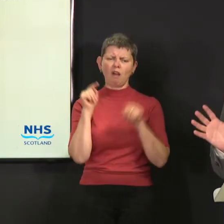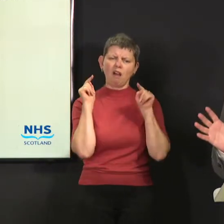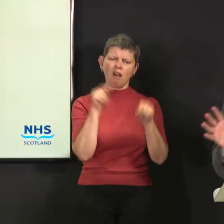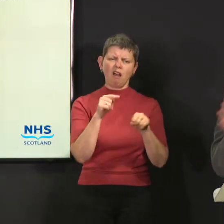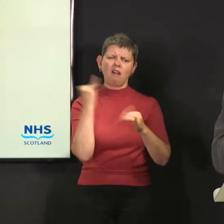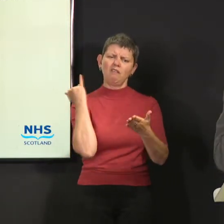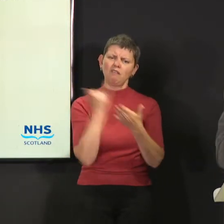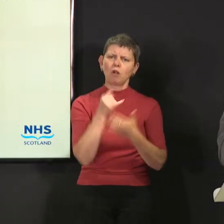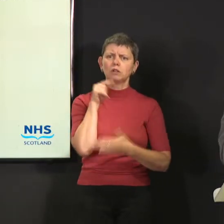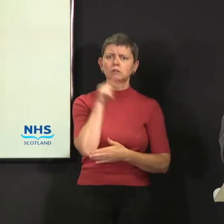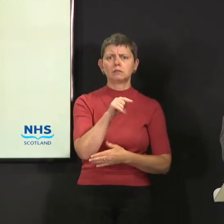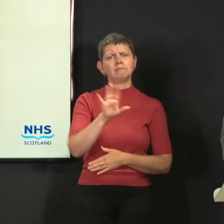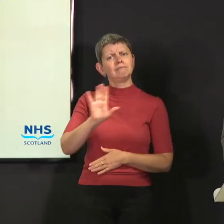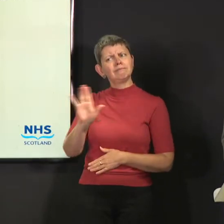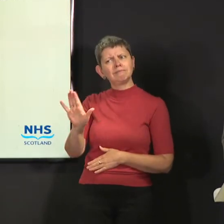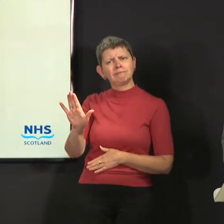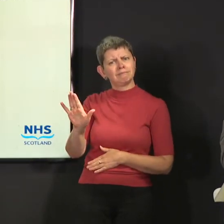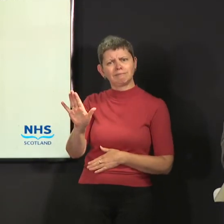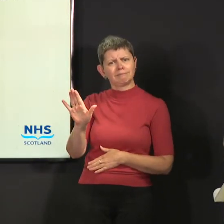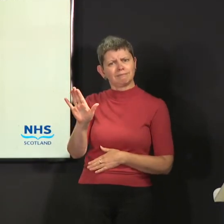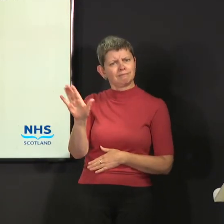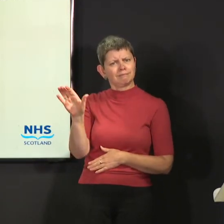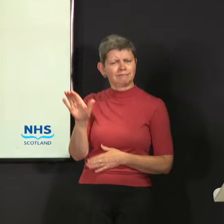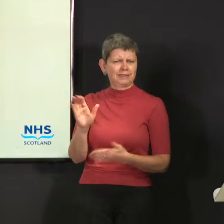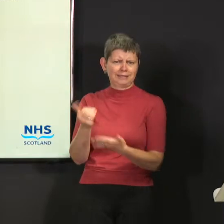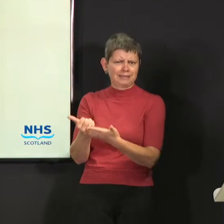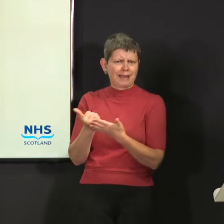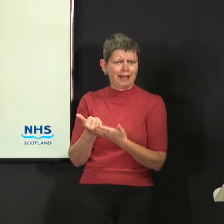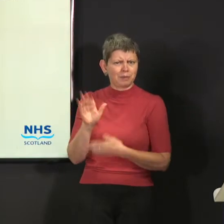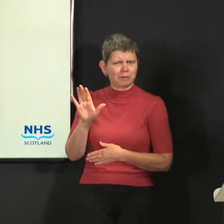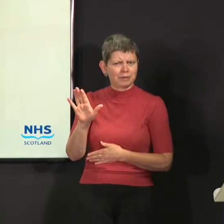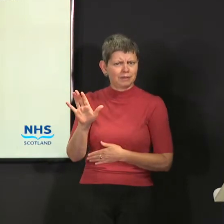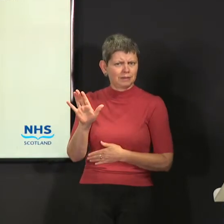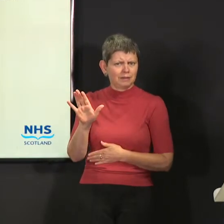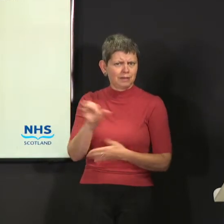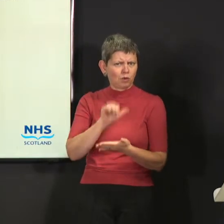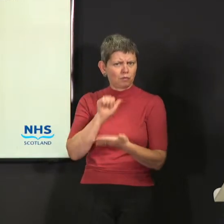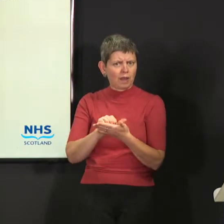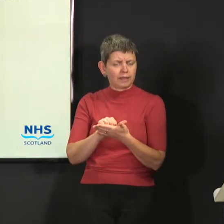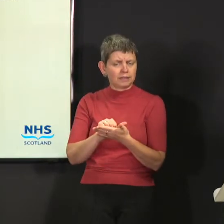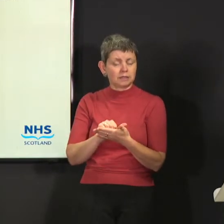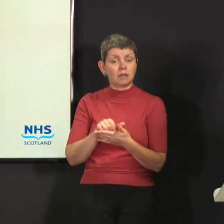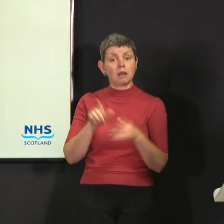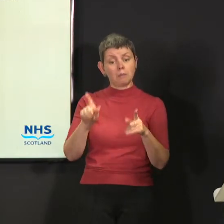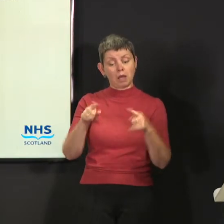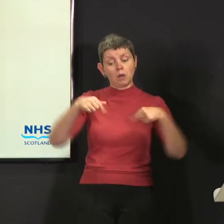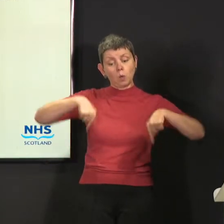anybody. What I am trying to say is that we are managing this individual outbreak. One,